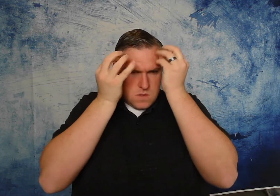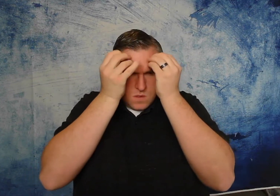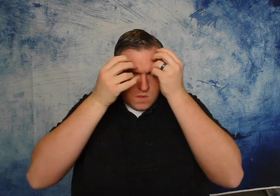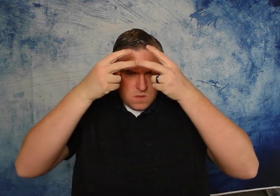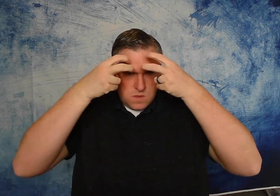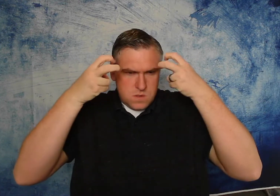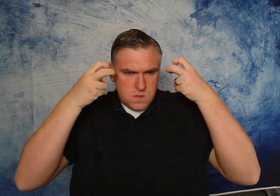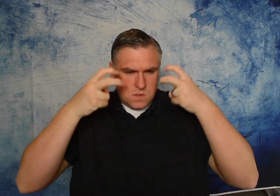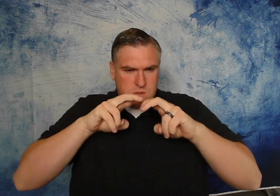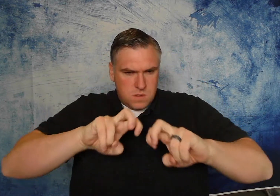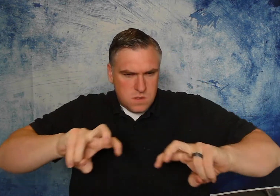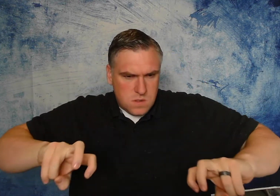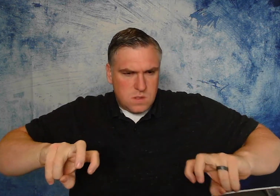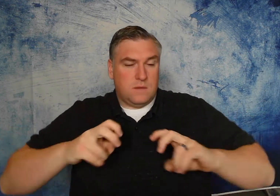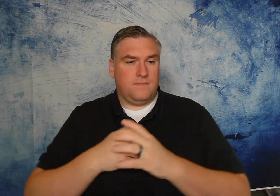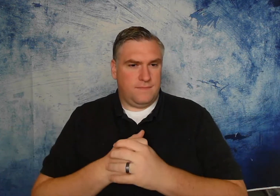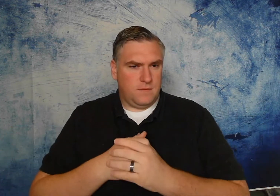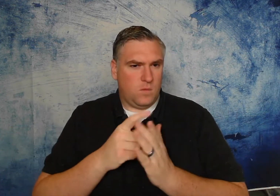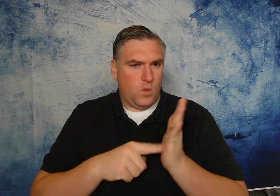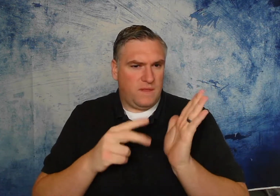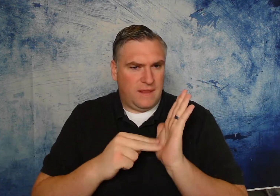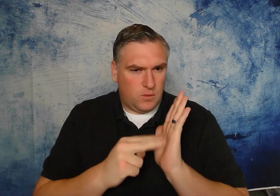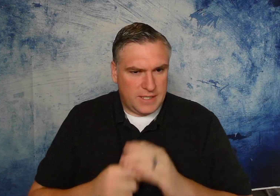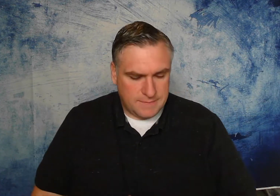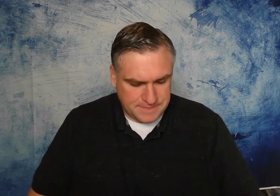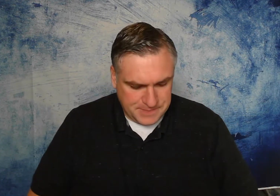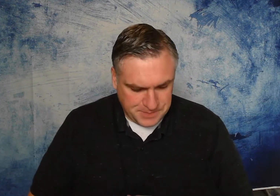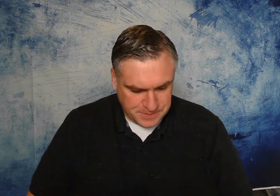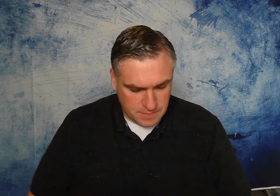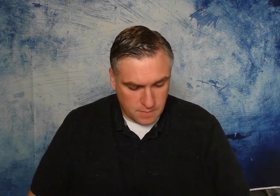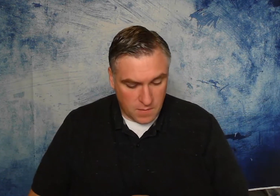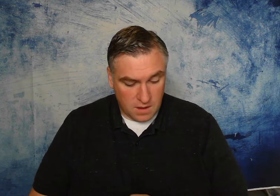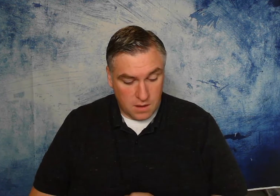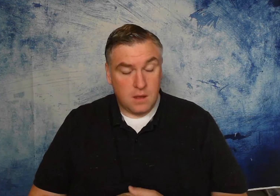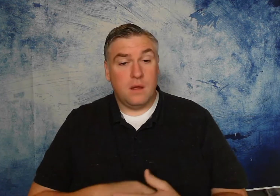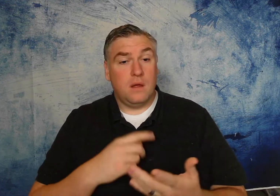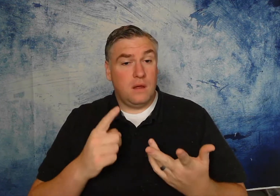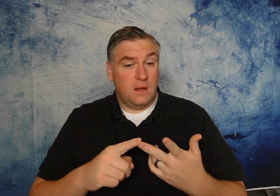in their thinking and their metacognition and their analysis of what they're reading.